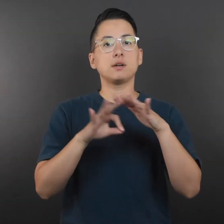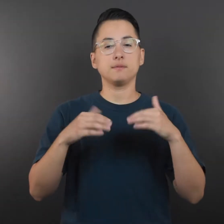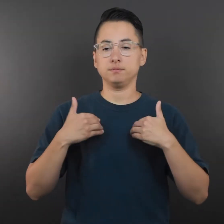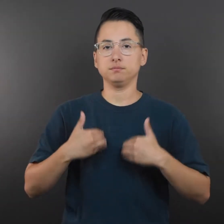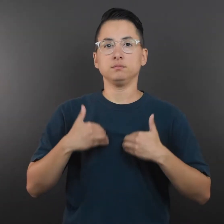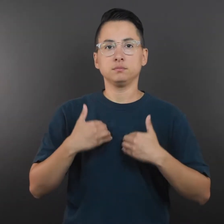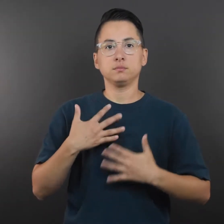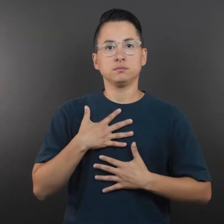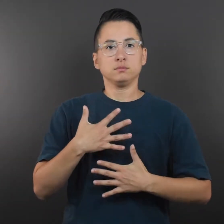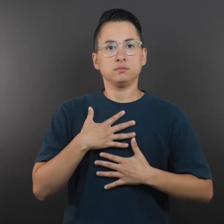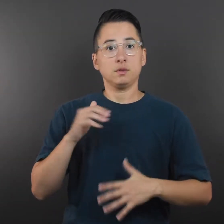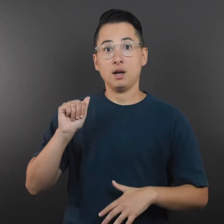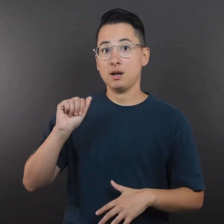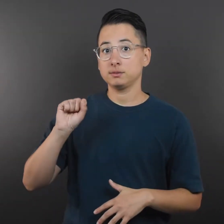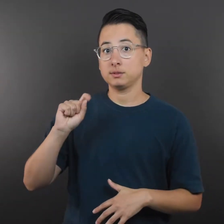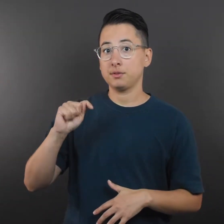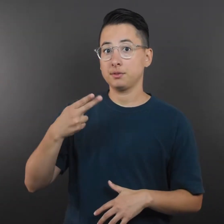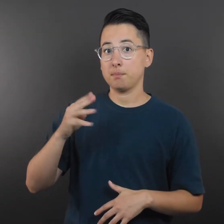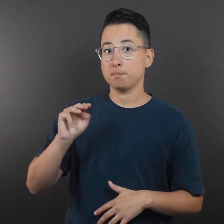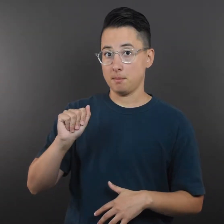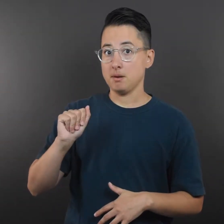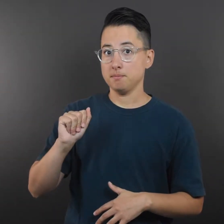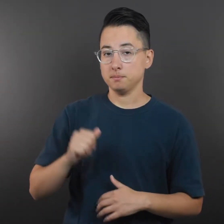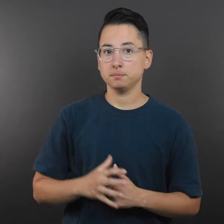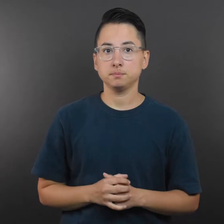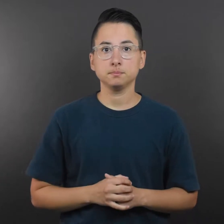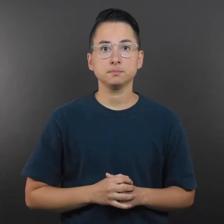Asthma Basics